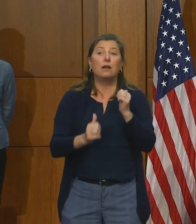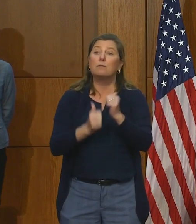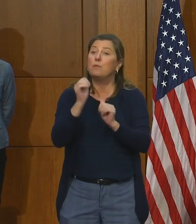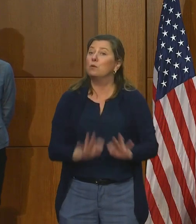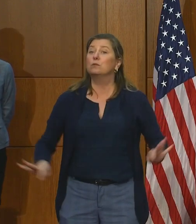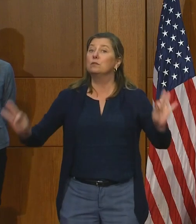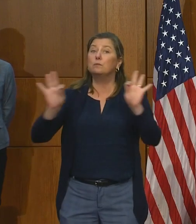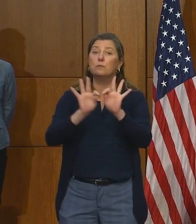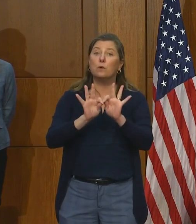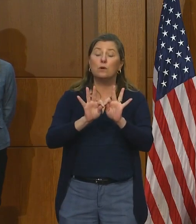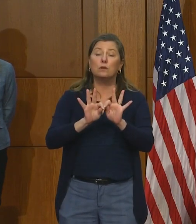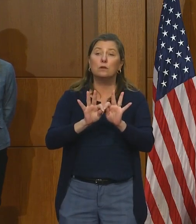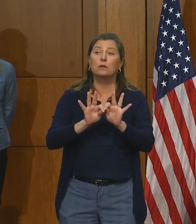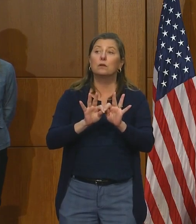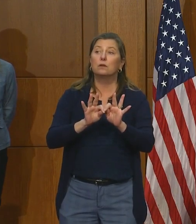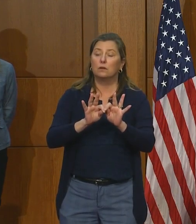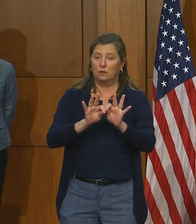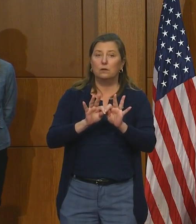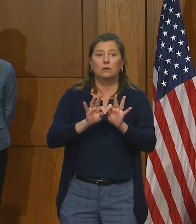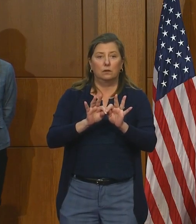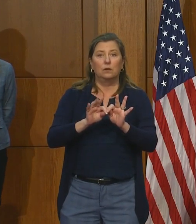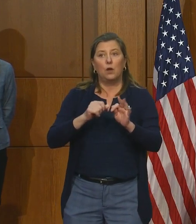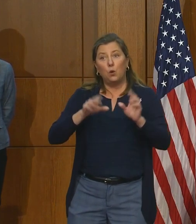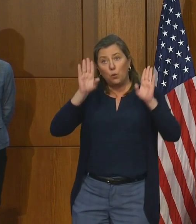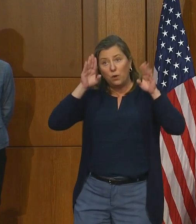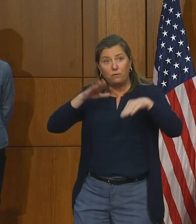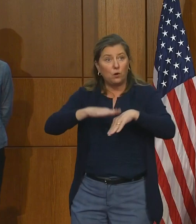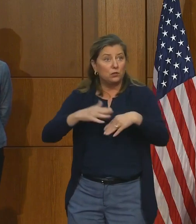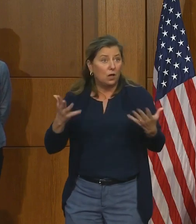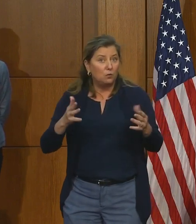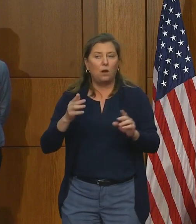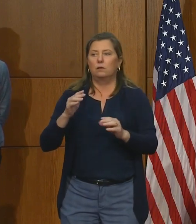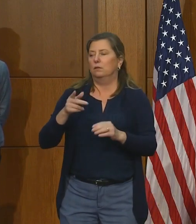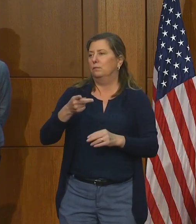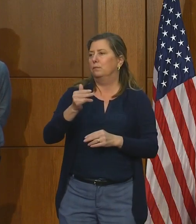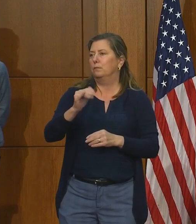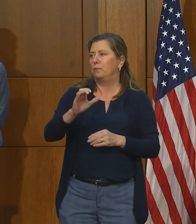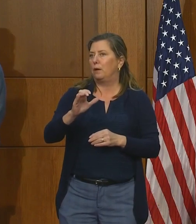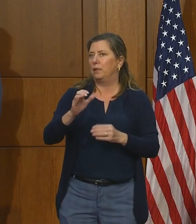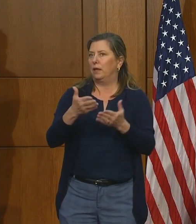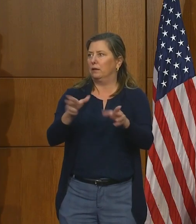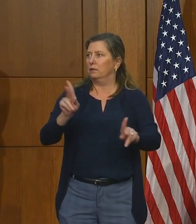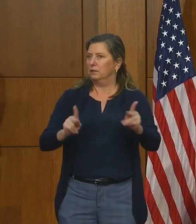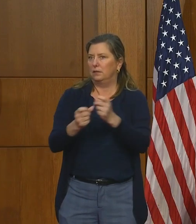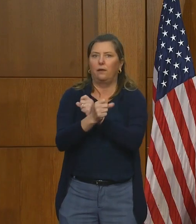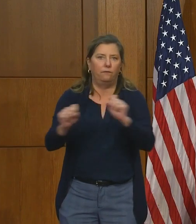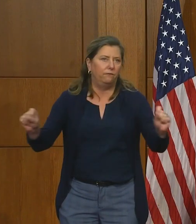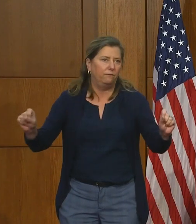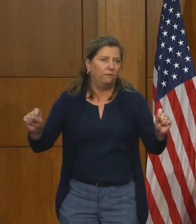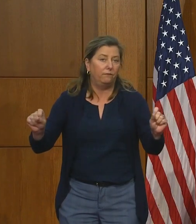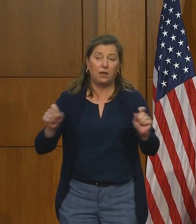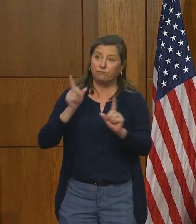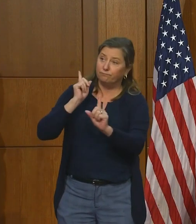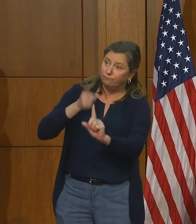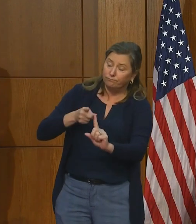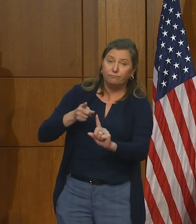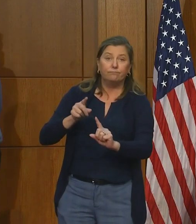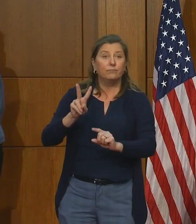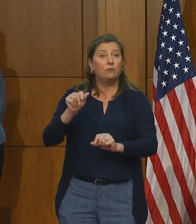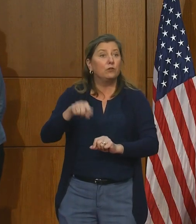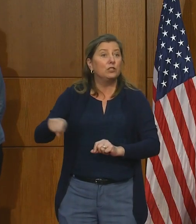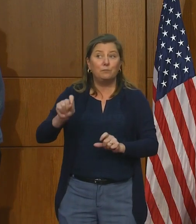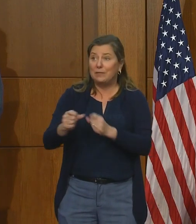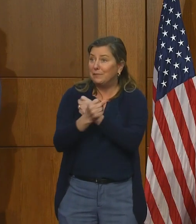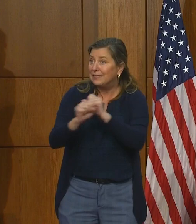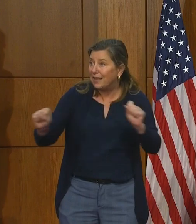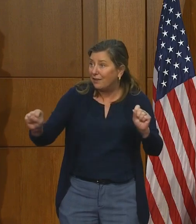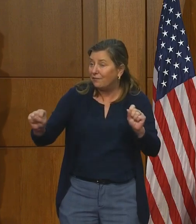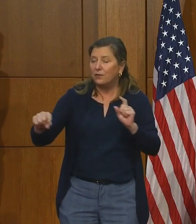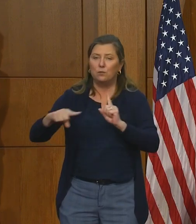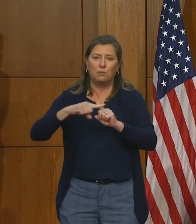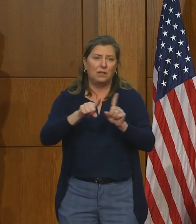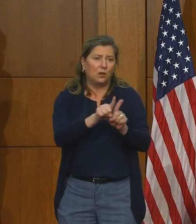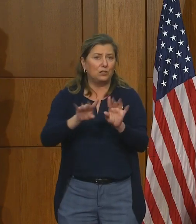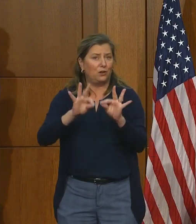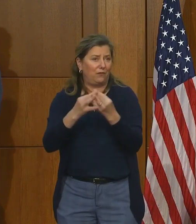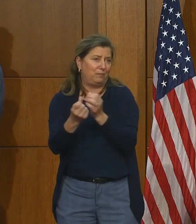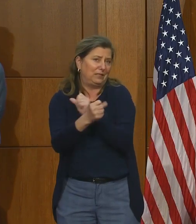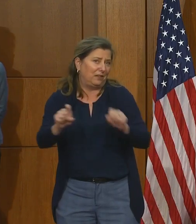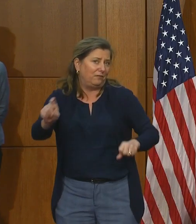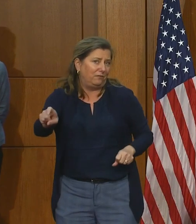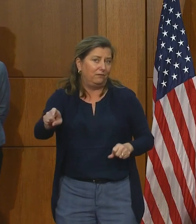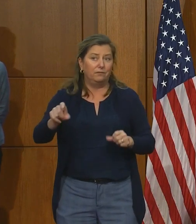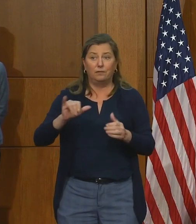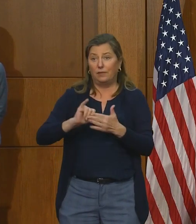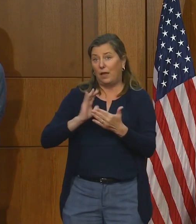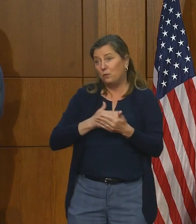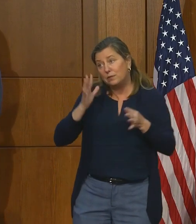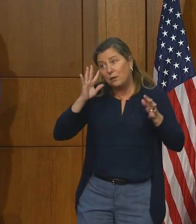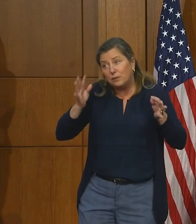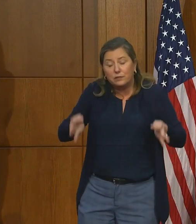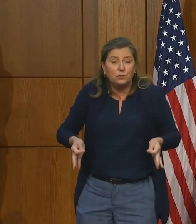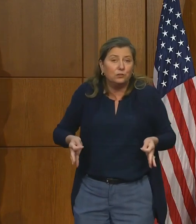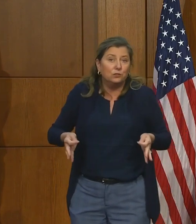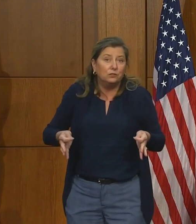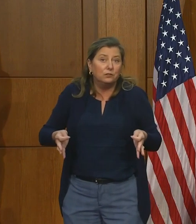LAND WE HAVE TRIED TO